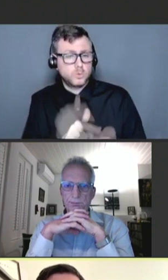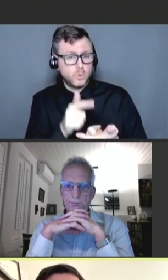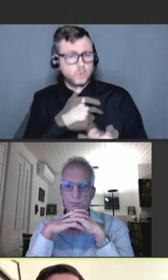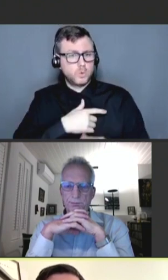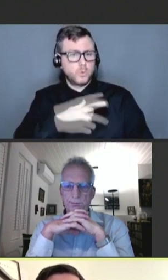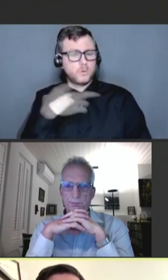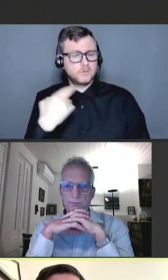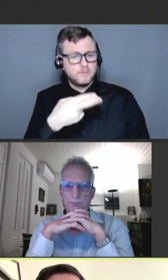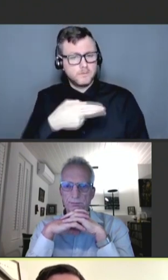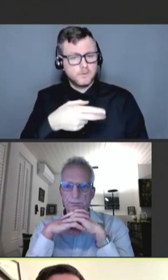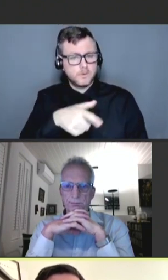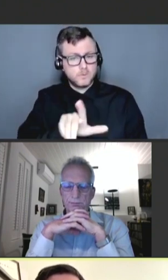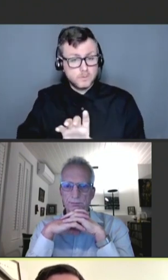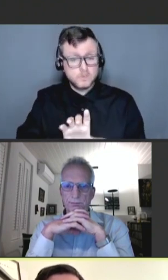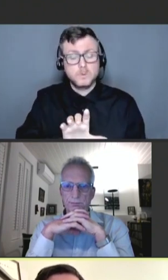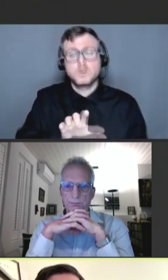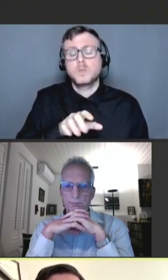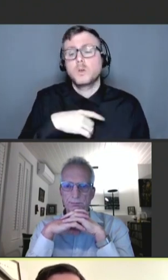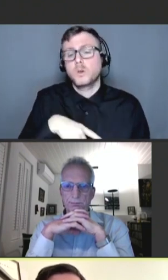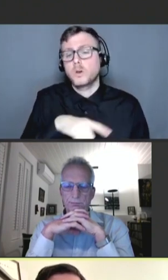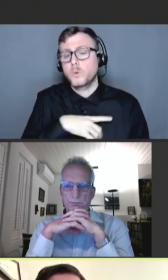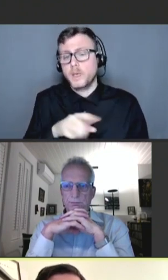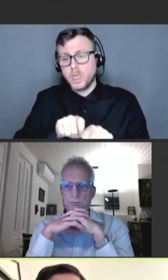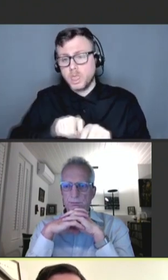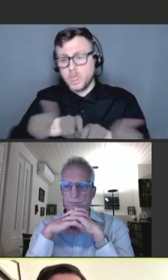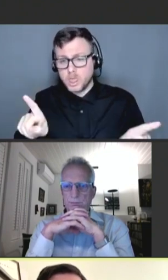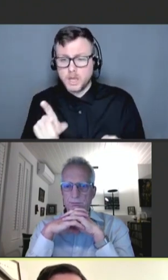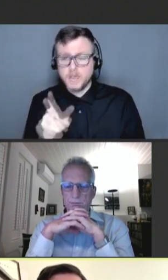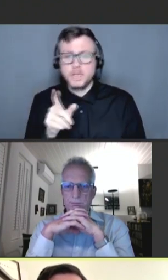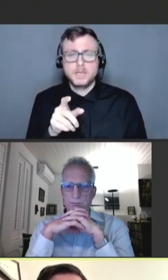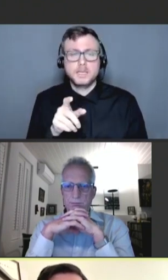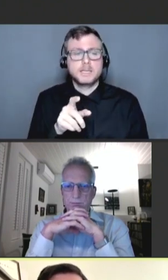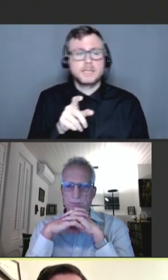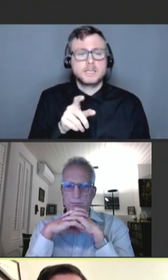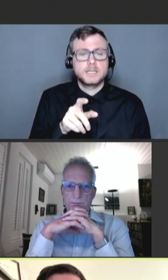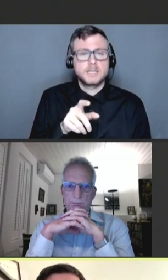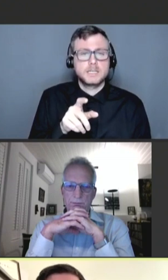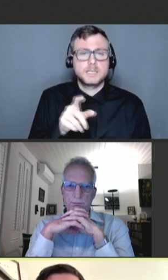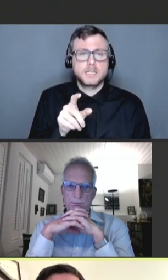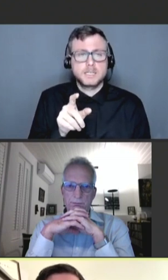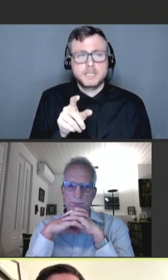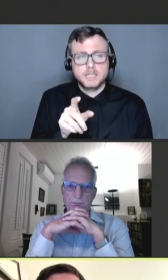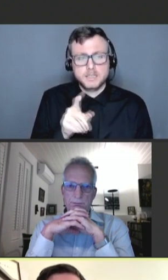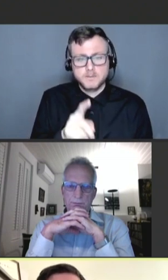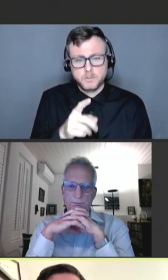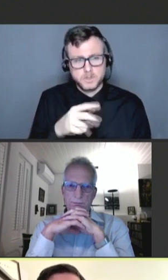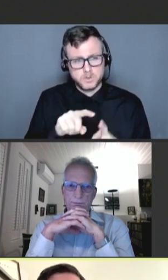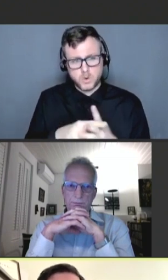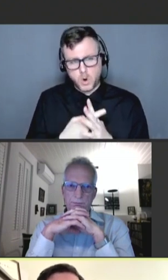that we release in pre-print form in November -- currently under review in one of the journals,